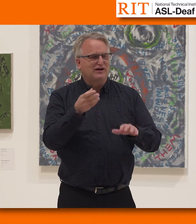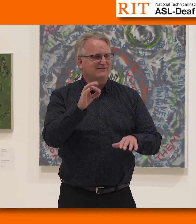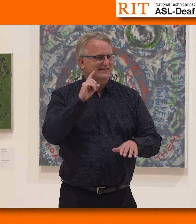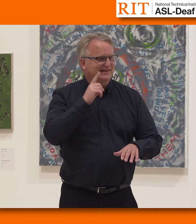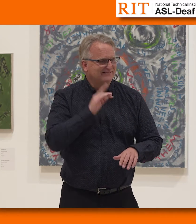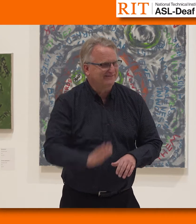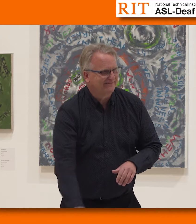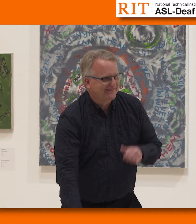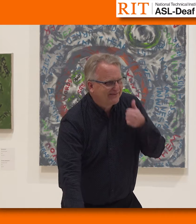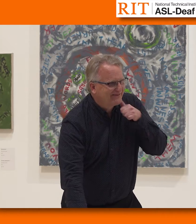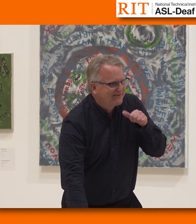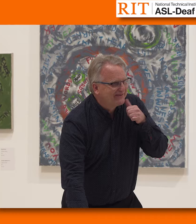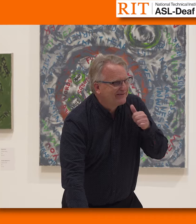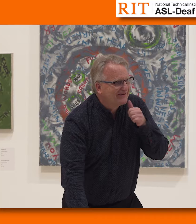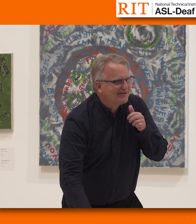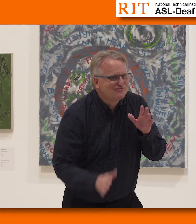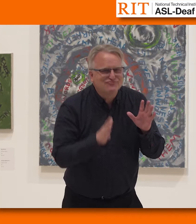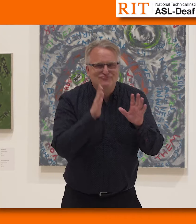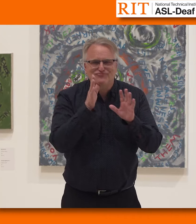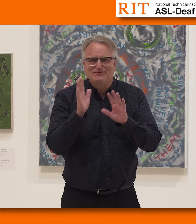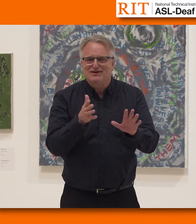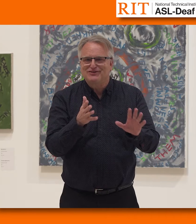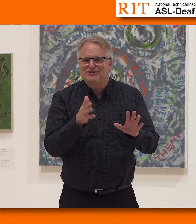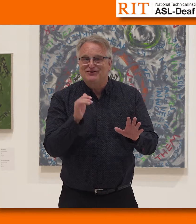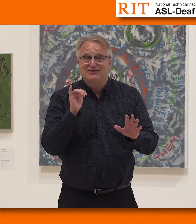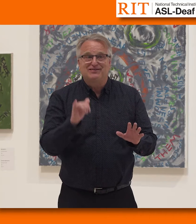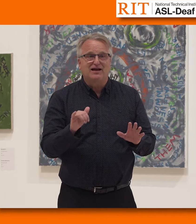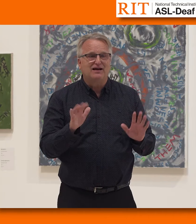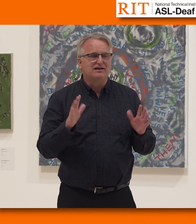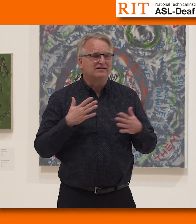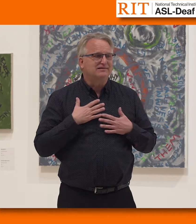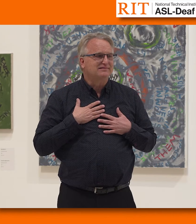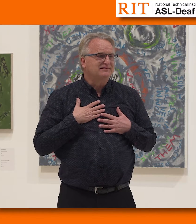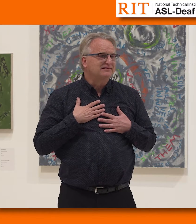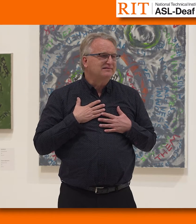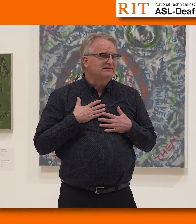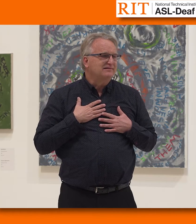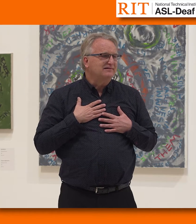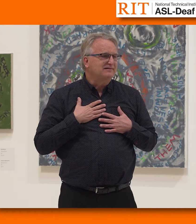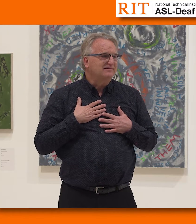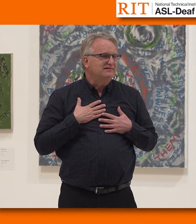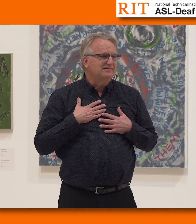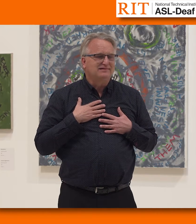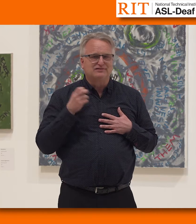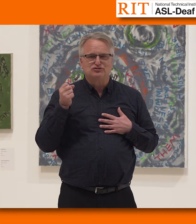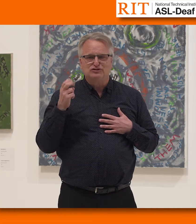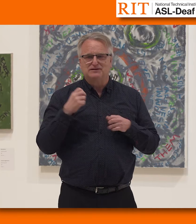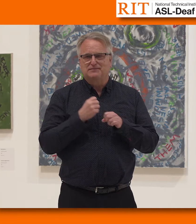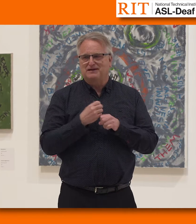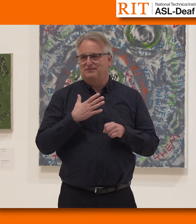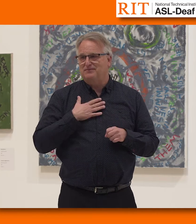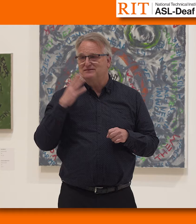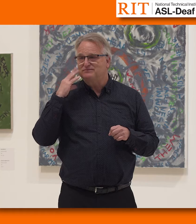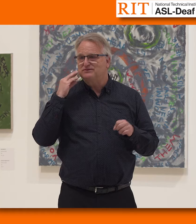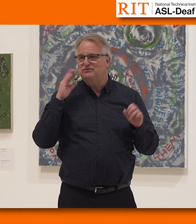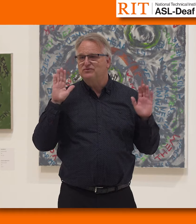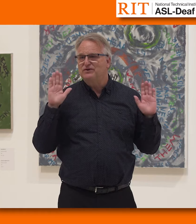who was a SEE interpreter, and they had a family member who was Deaf, and so, they were an interpreter.